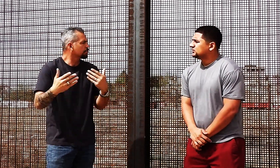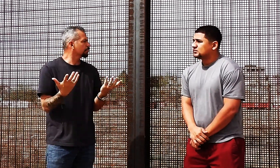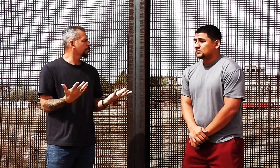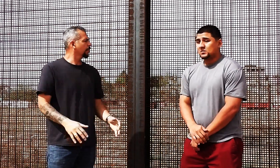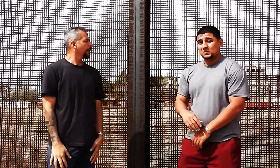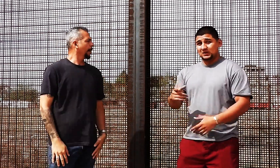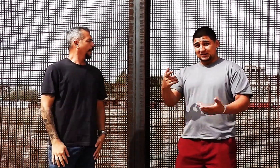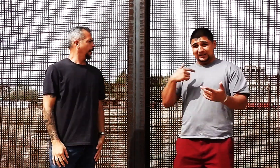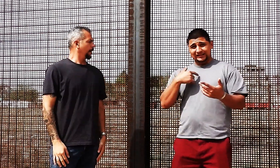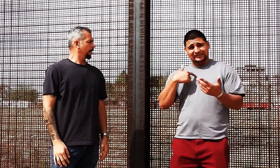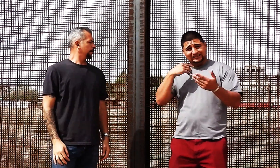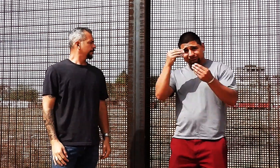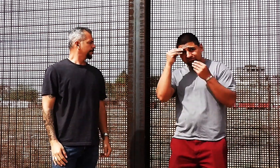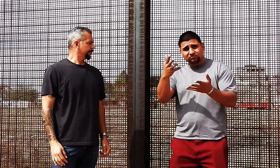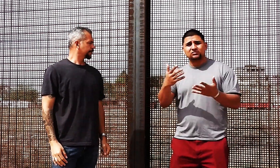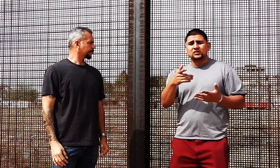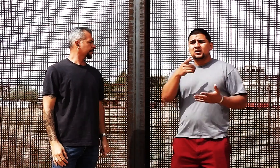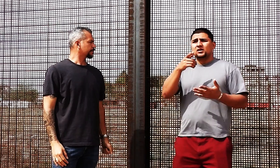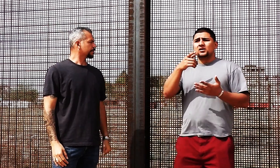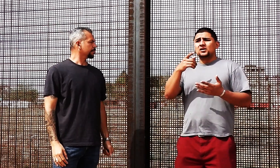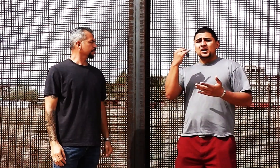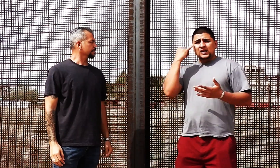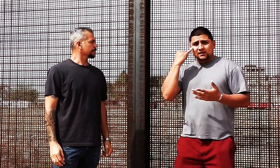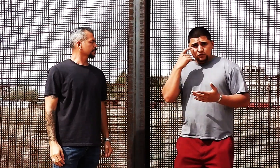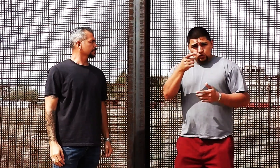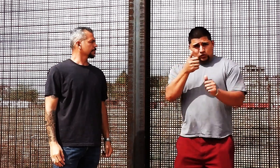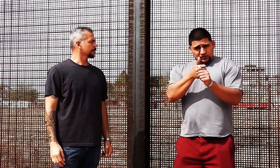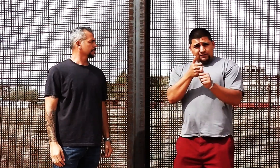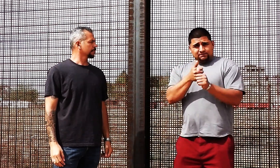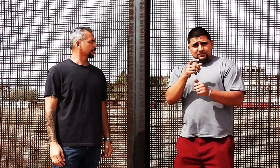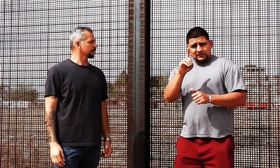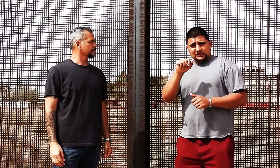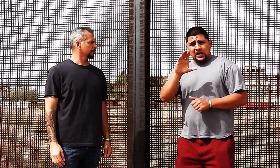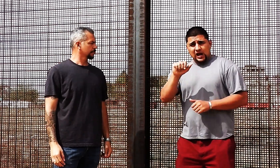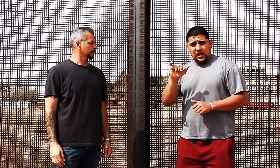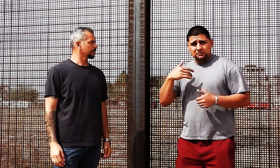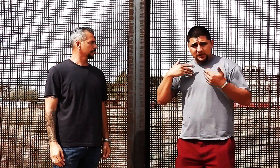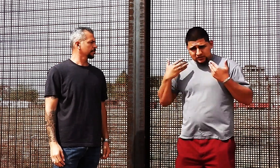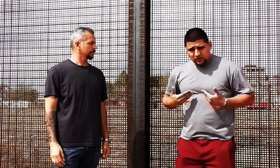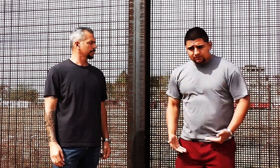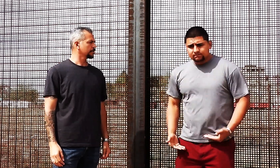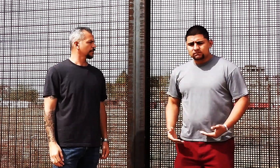What they can do going forward? Let me tell you this. If you are DACA just like me.